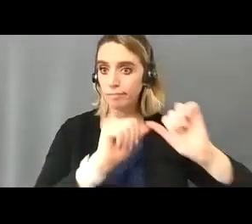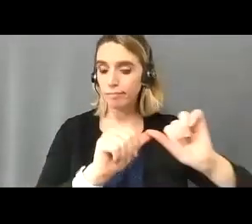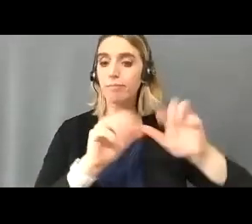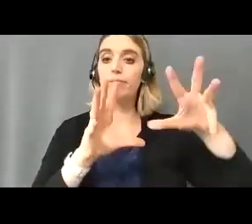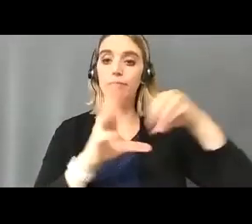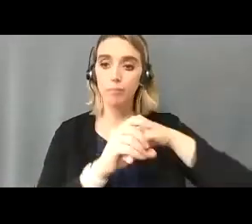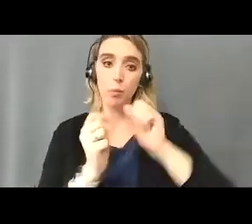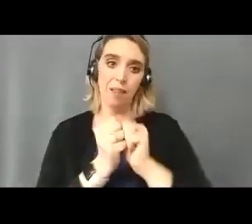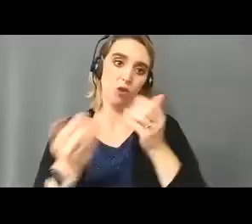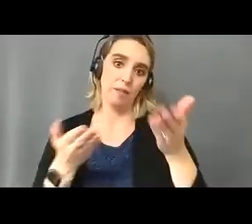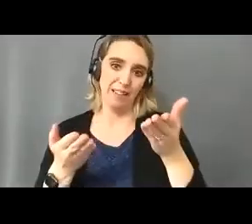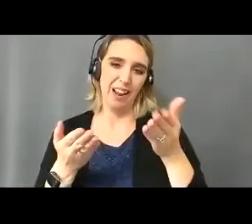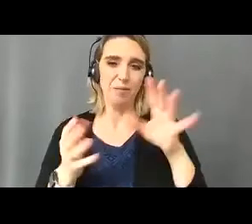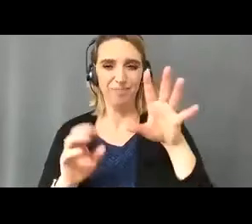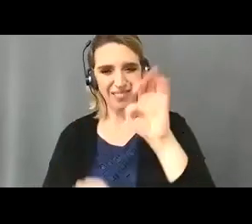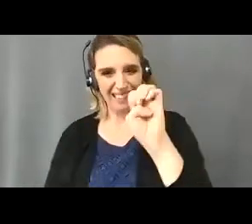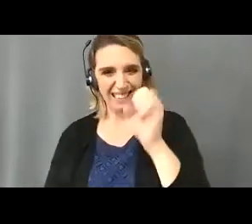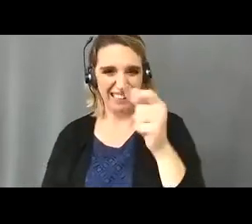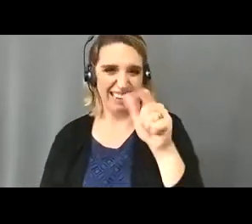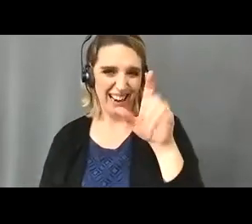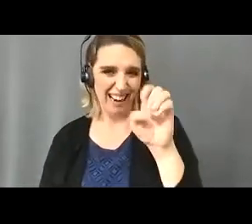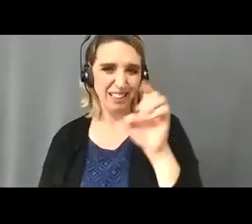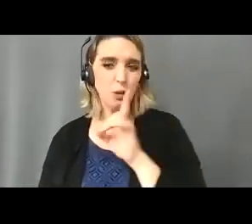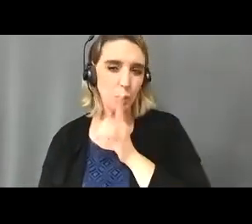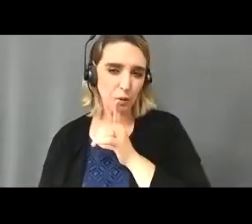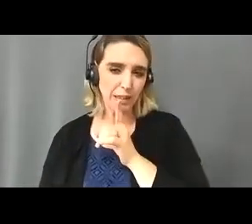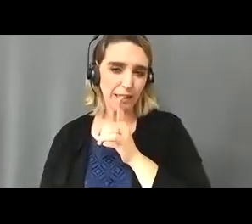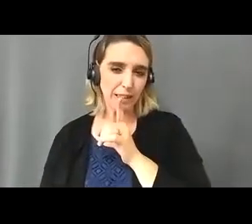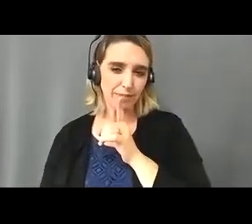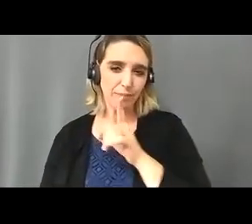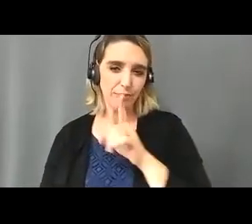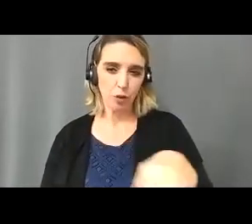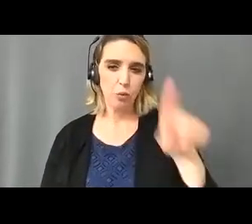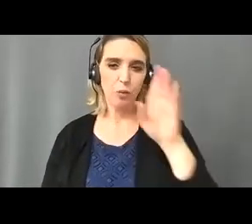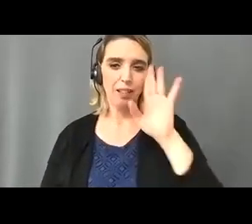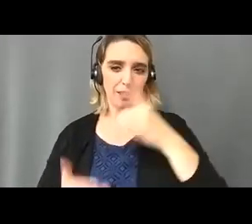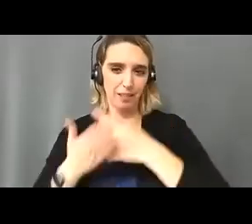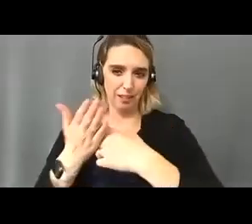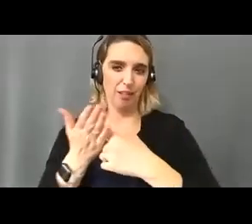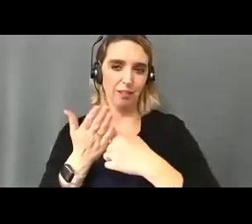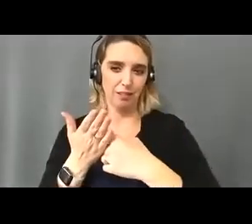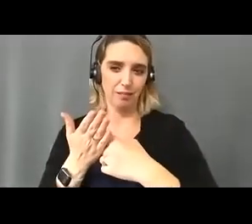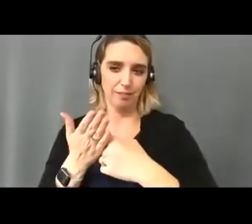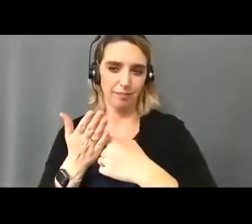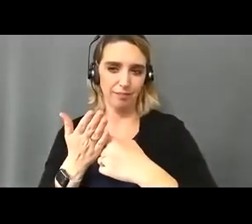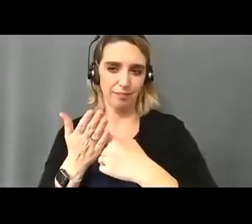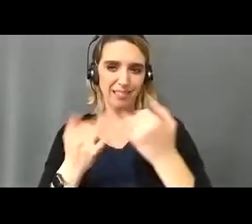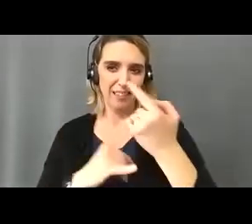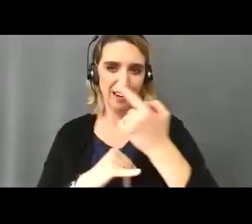And I know engagement is one of the things that y'all are gonna talk about today.